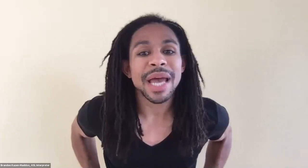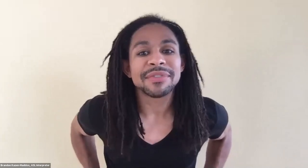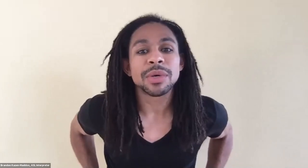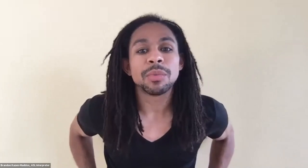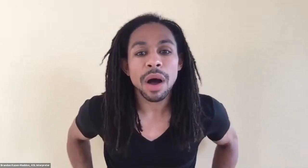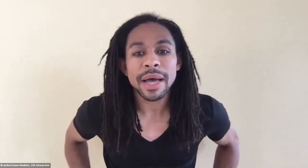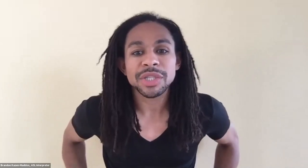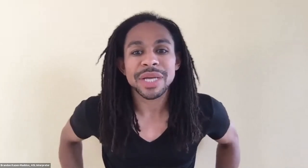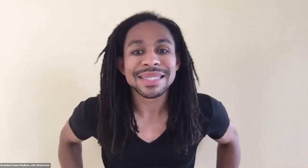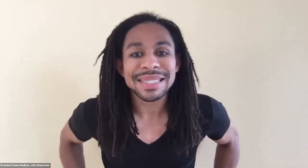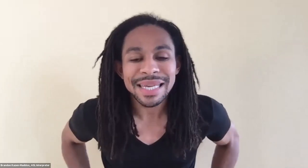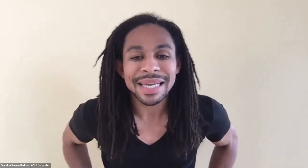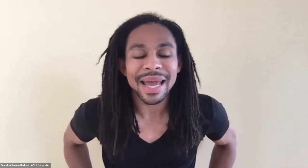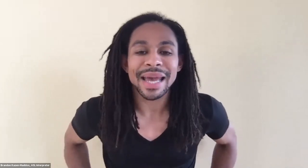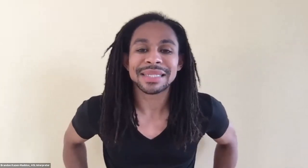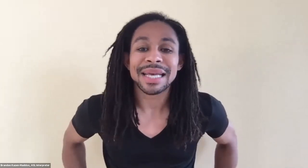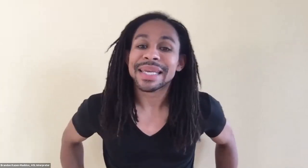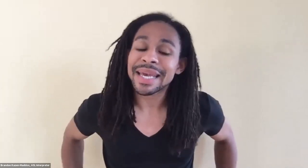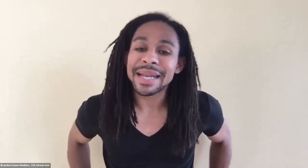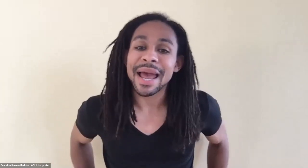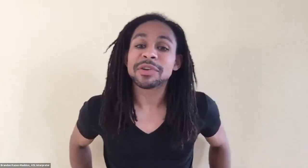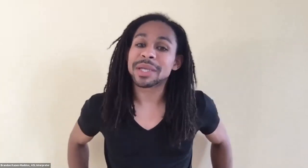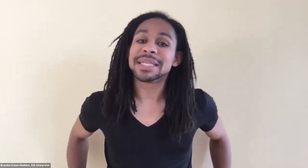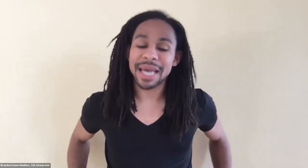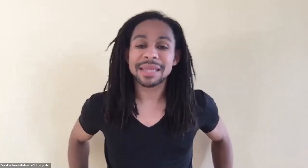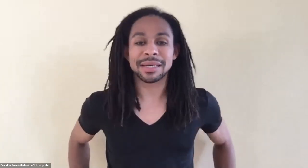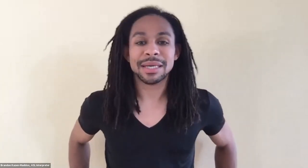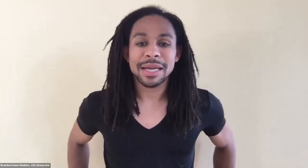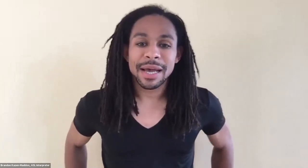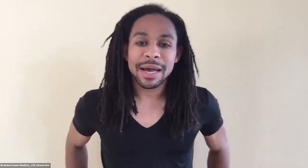We have to watch and see and get everyone together,